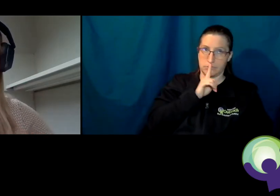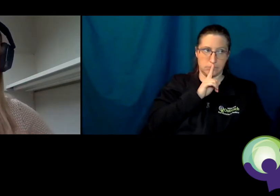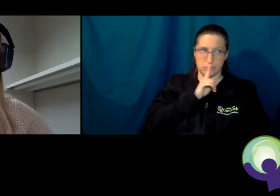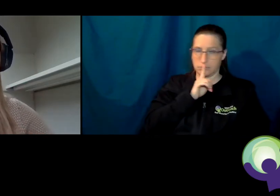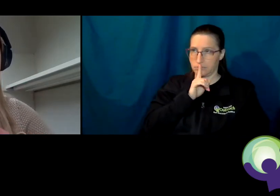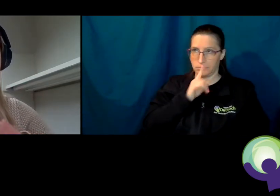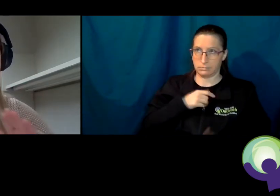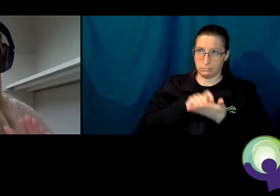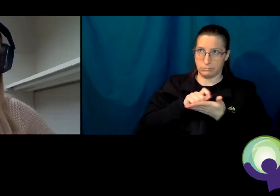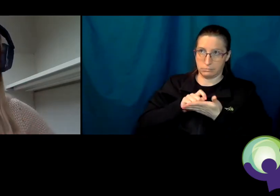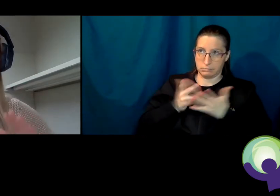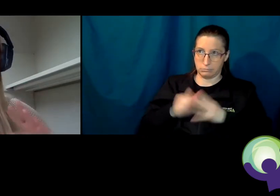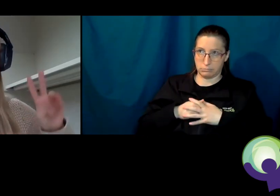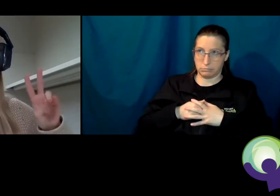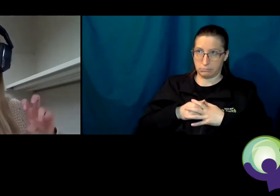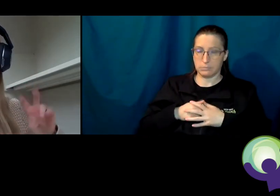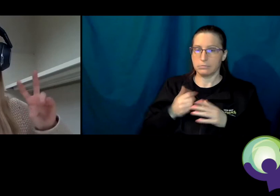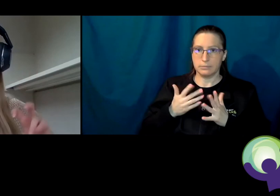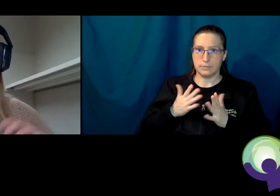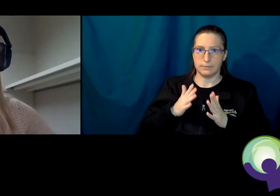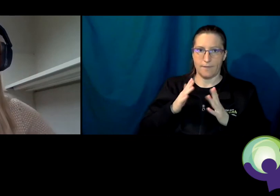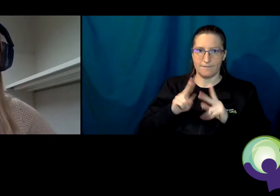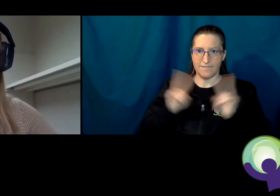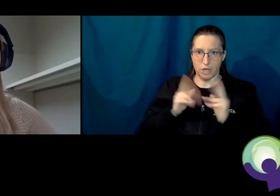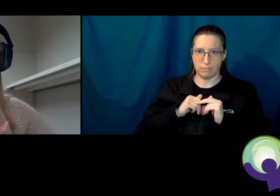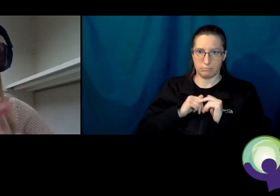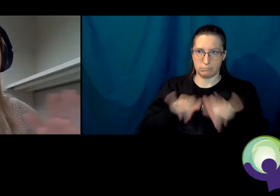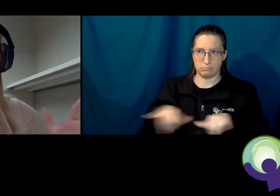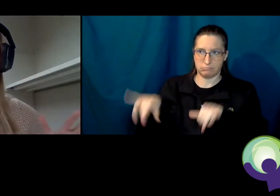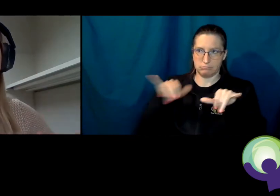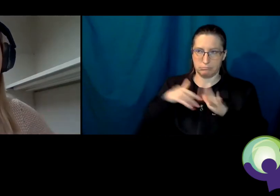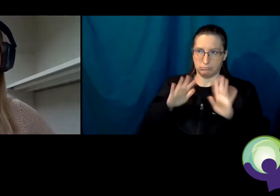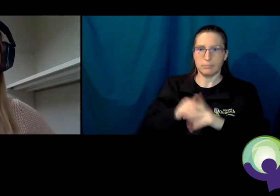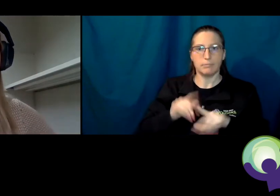at meetings and it's that very stereotypical. But that couldn't be further from the truth that